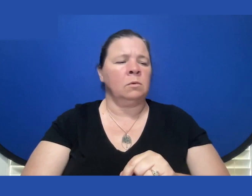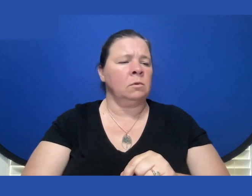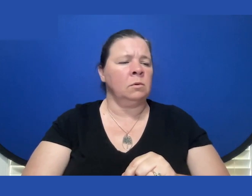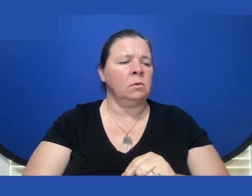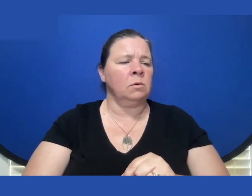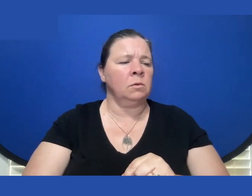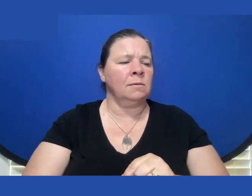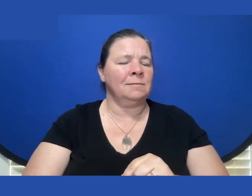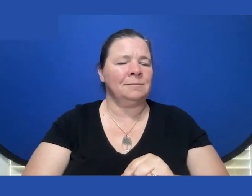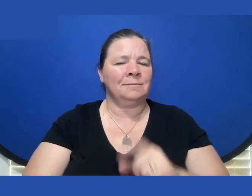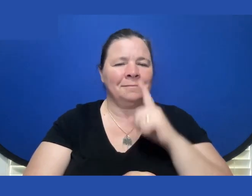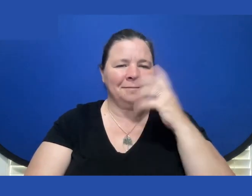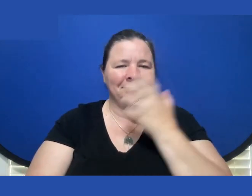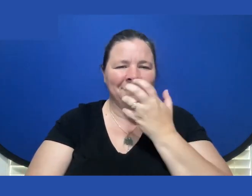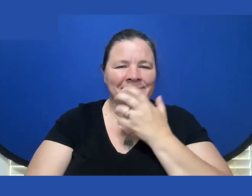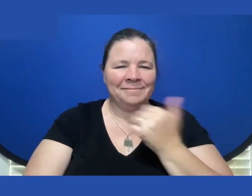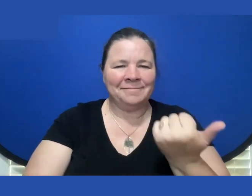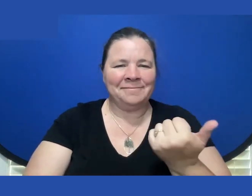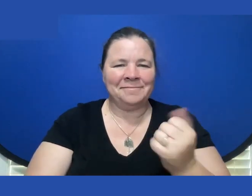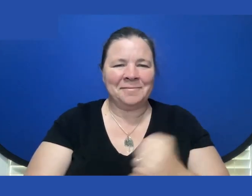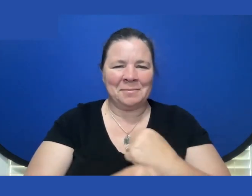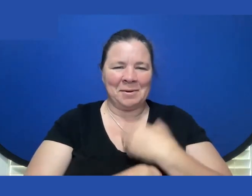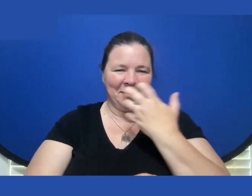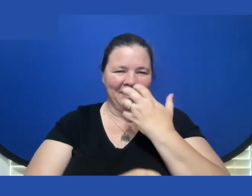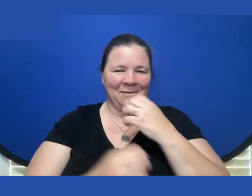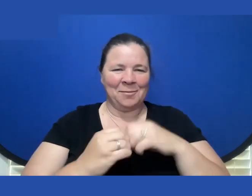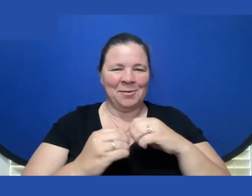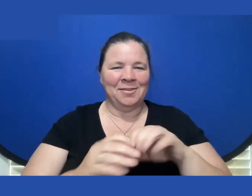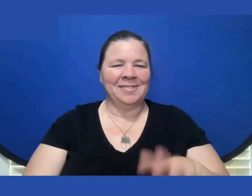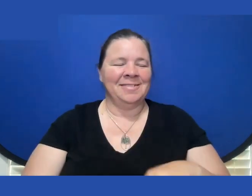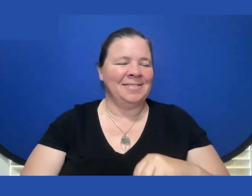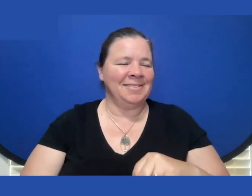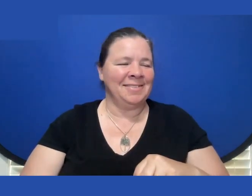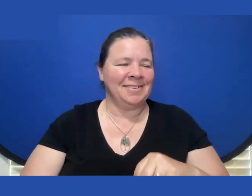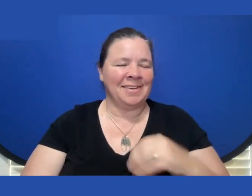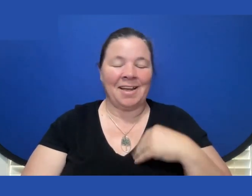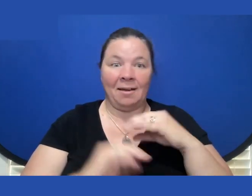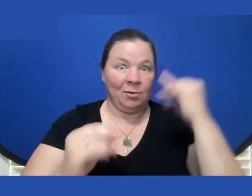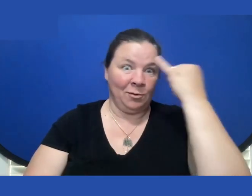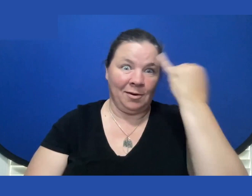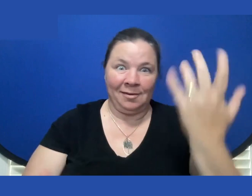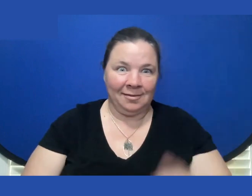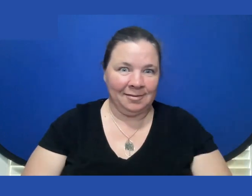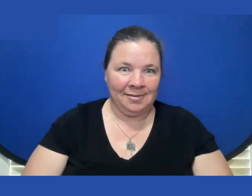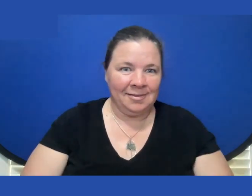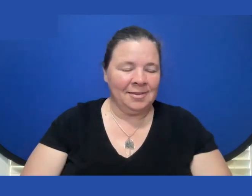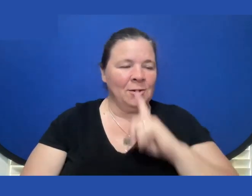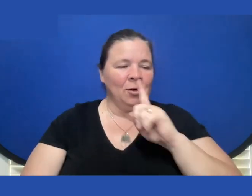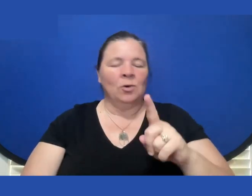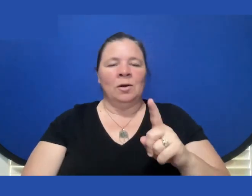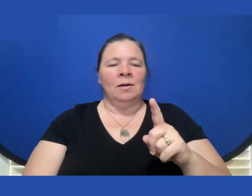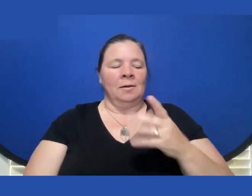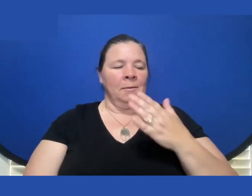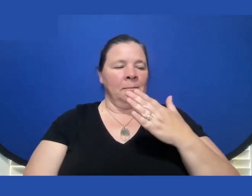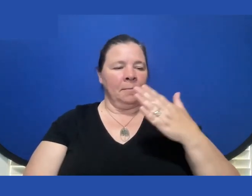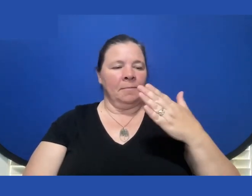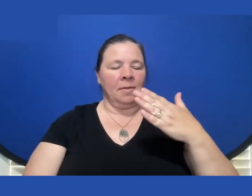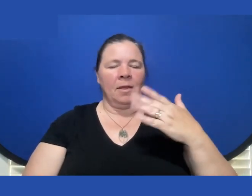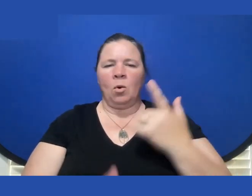Your laugh is making me laugh. I had no clue. It really came to a point where, okay, what's next?